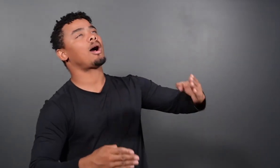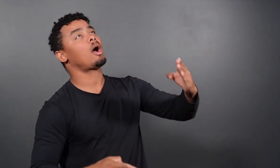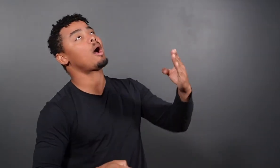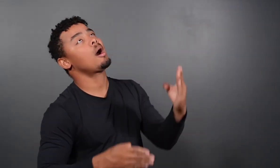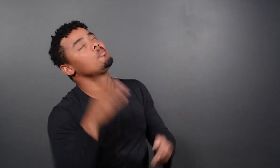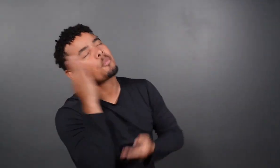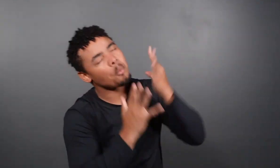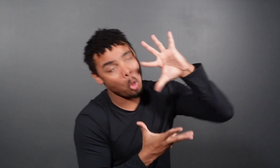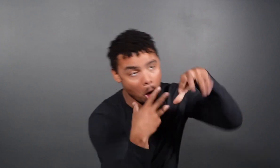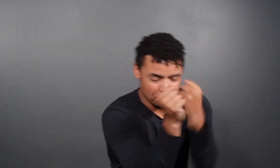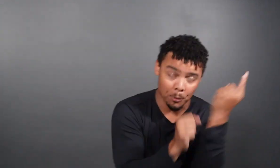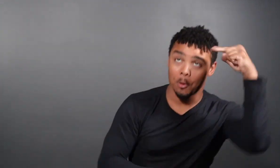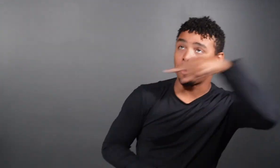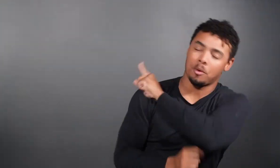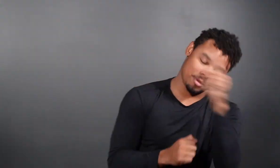the doll coalesces one more spark